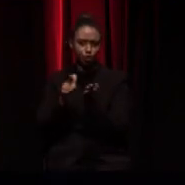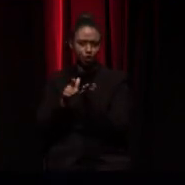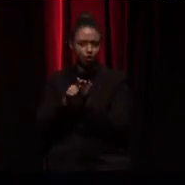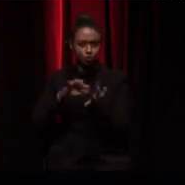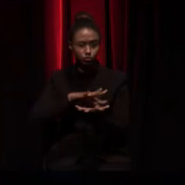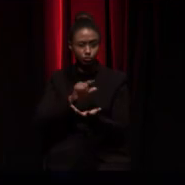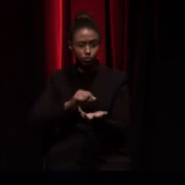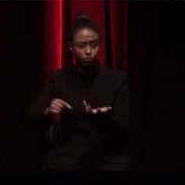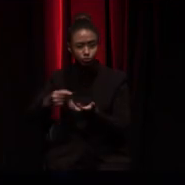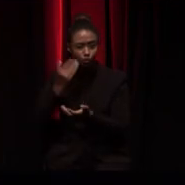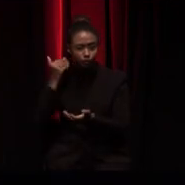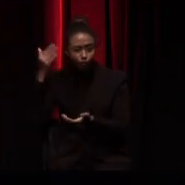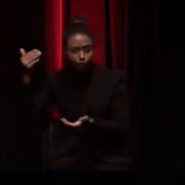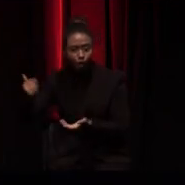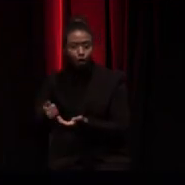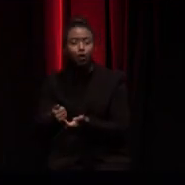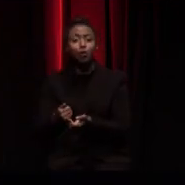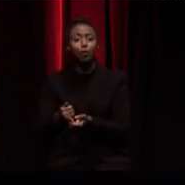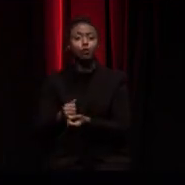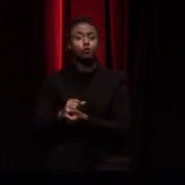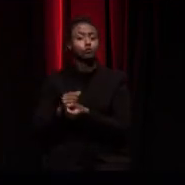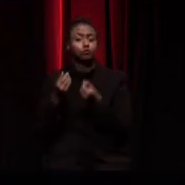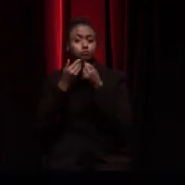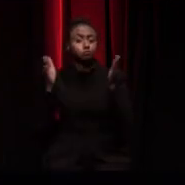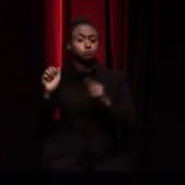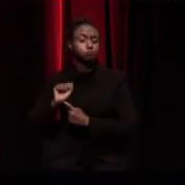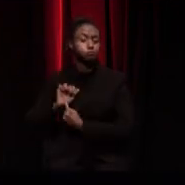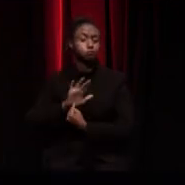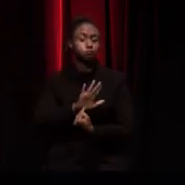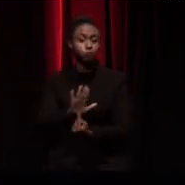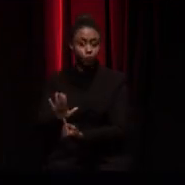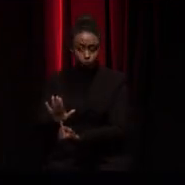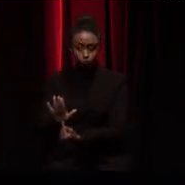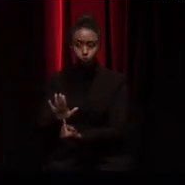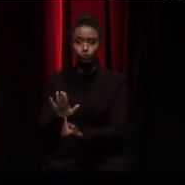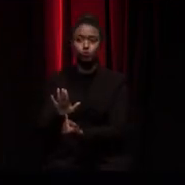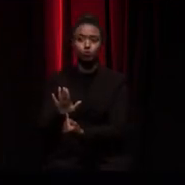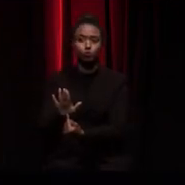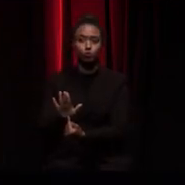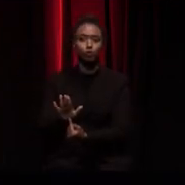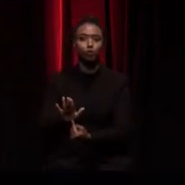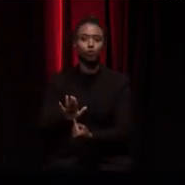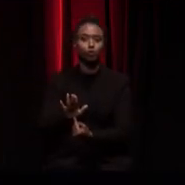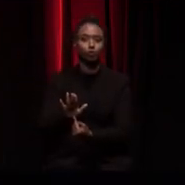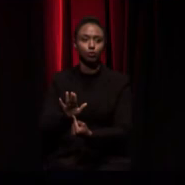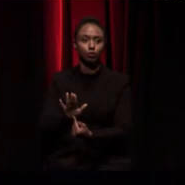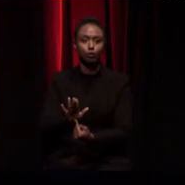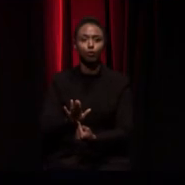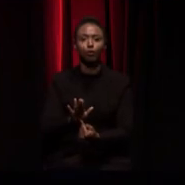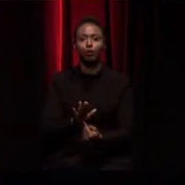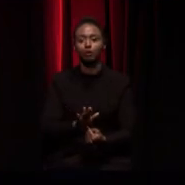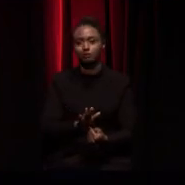on what was going on in the shadows of religious institutions.